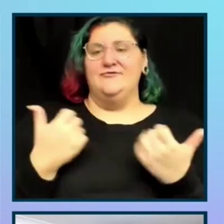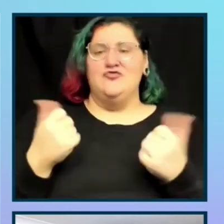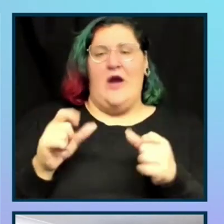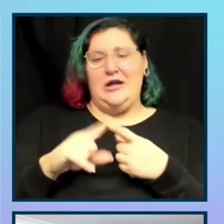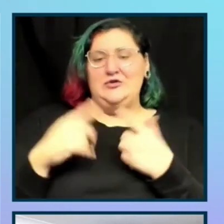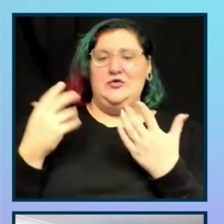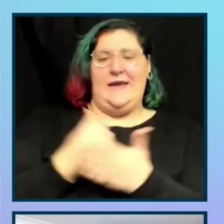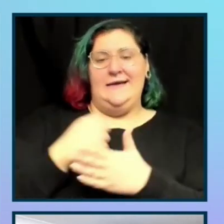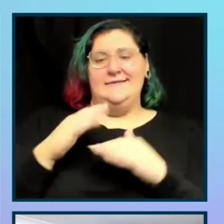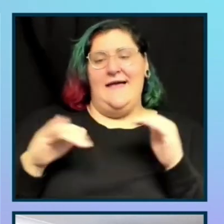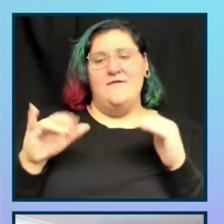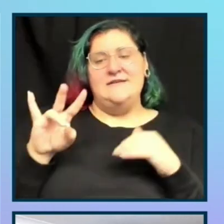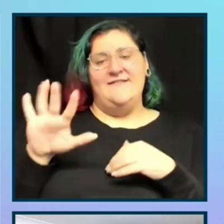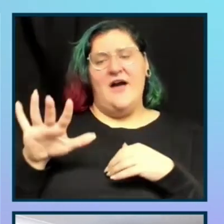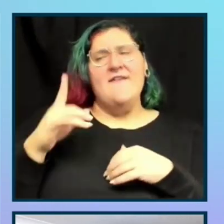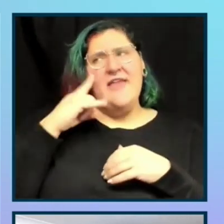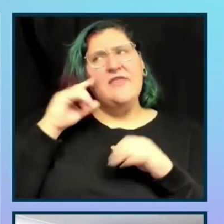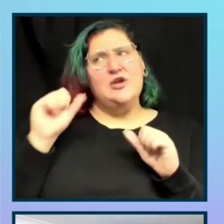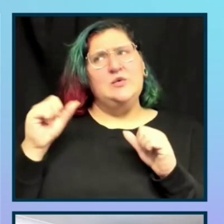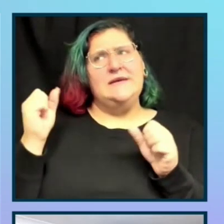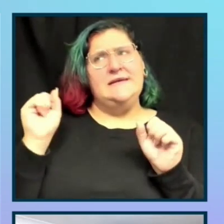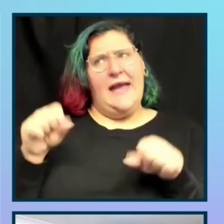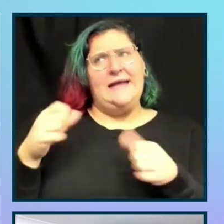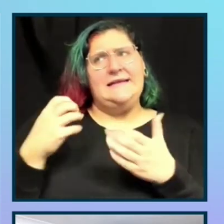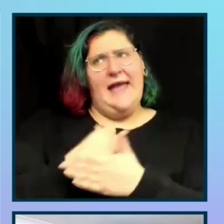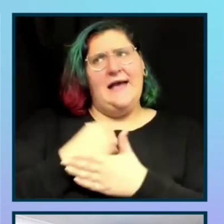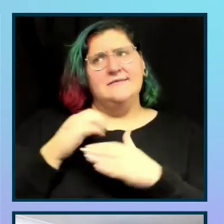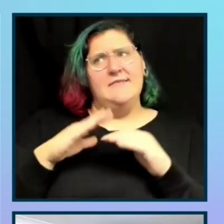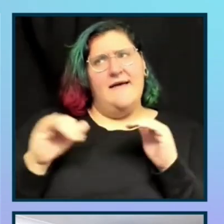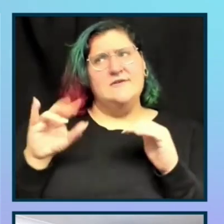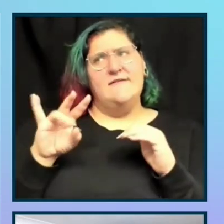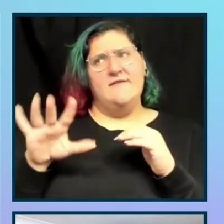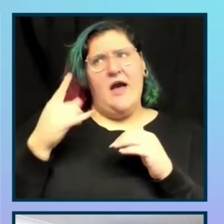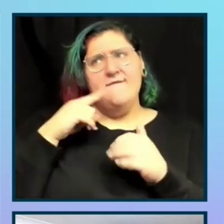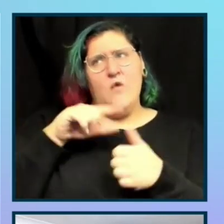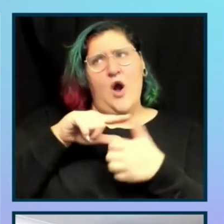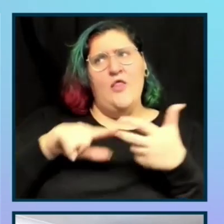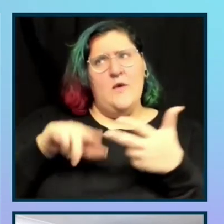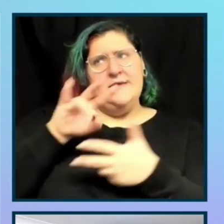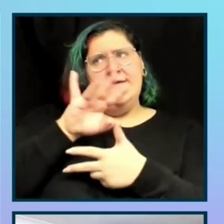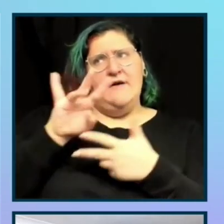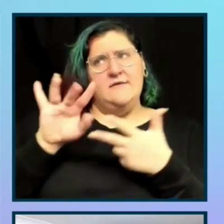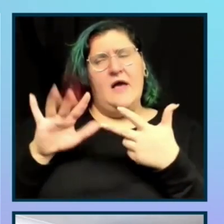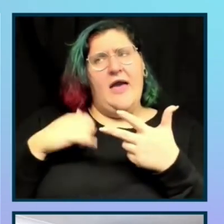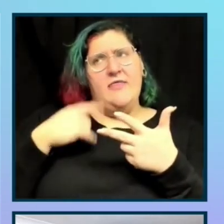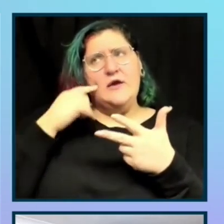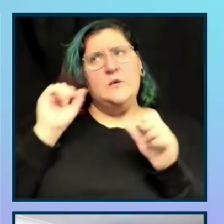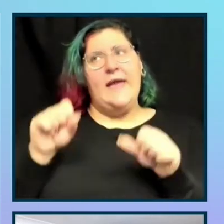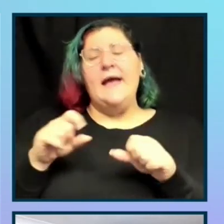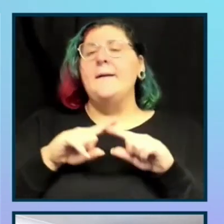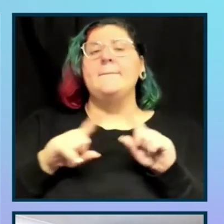which I believe there is an achievement for each one, you know, isn't as significant as gaining it in three